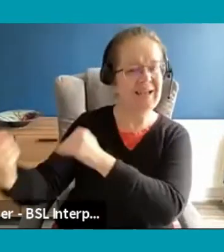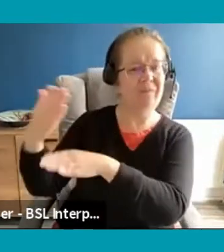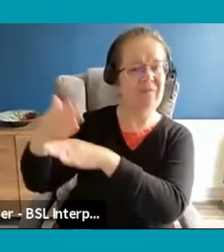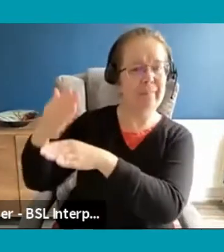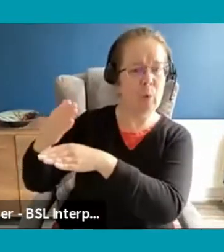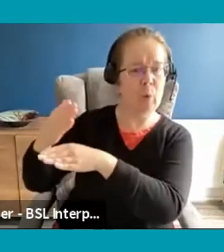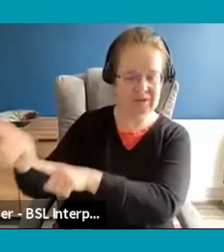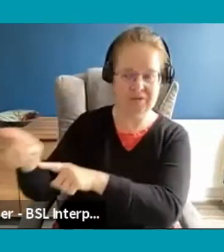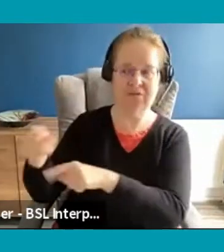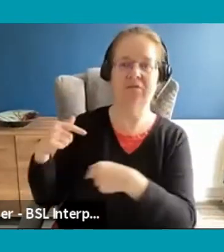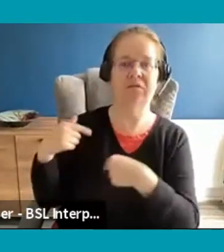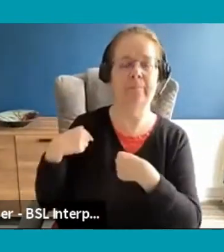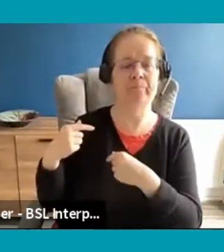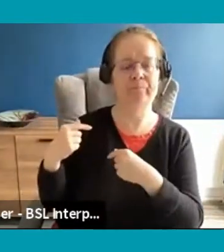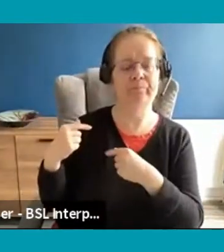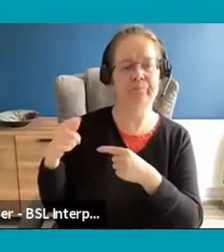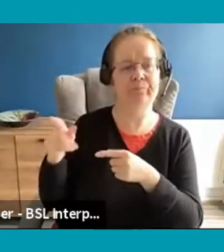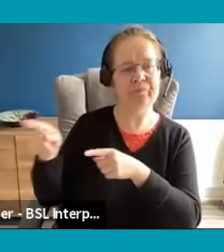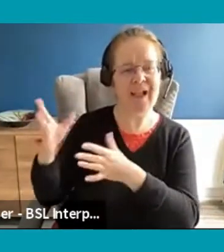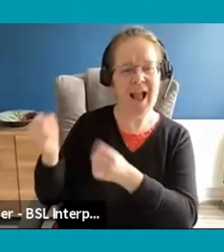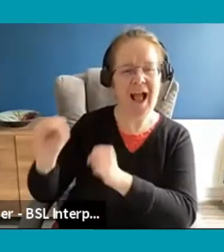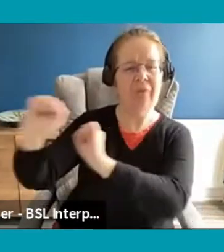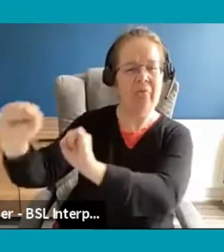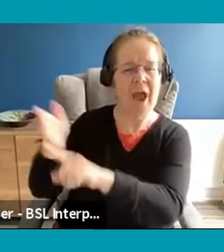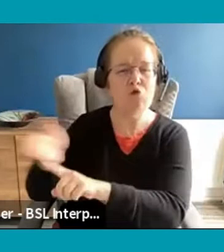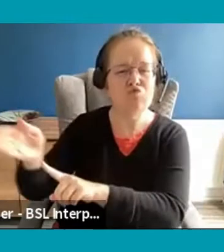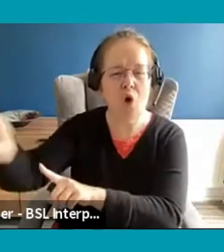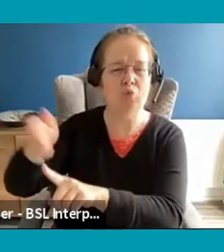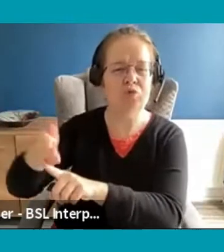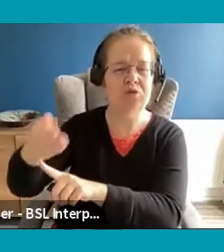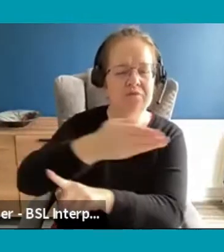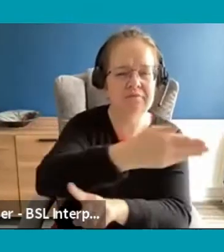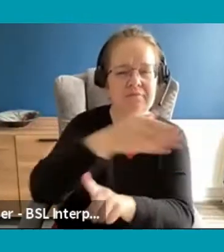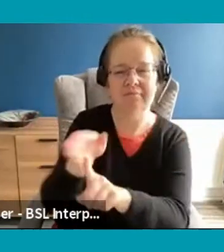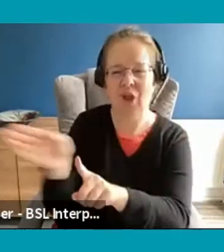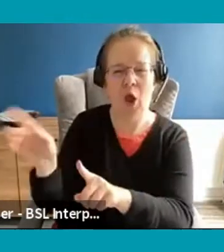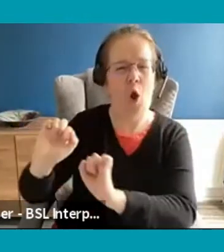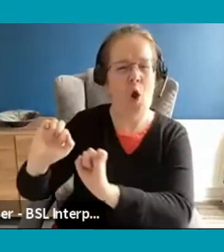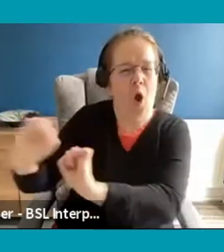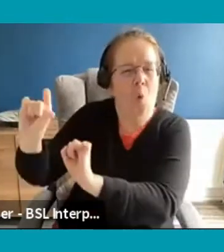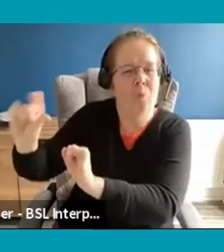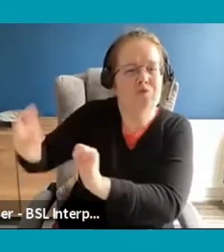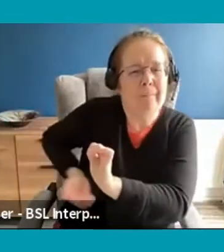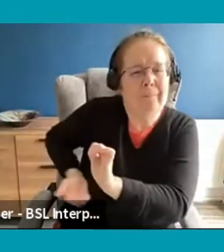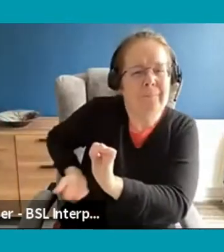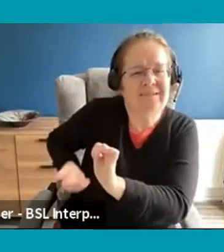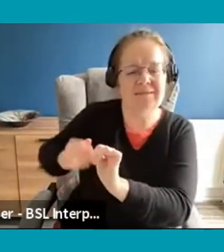and they have their their their roots always like their own little franchise. Their own little business. They run it as such so yeah,